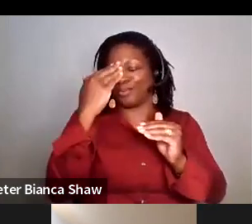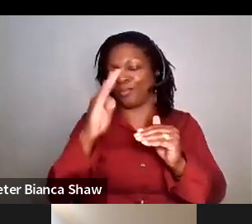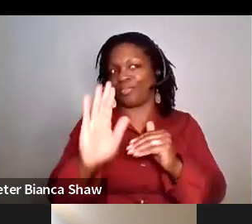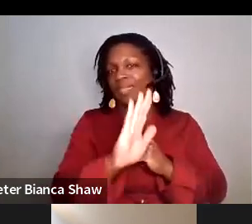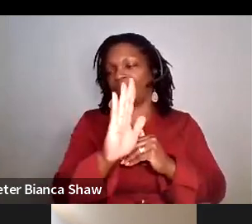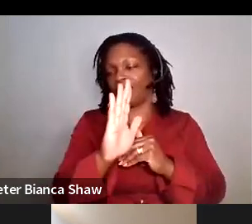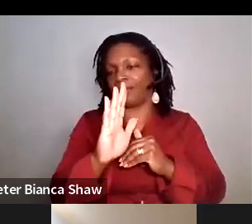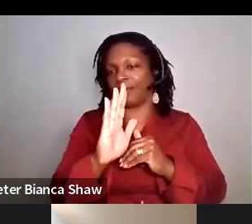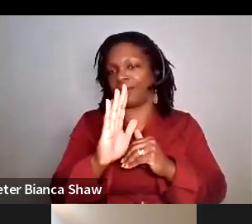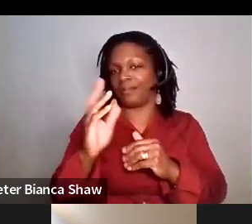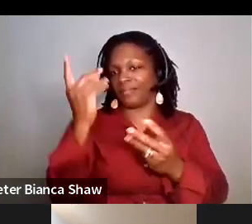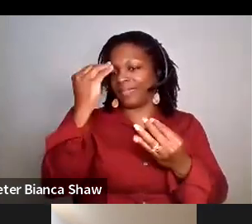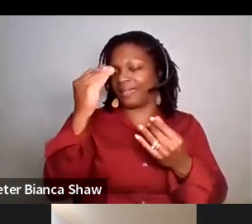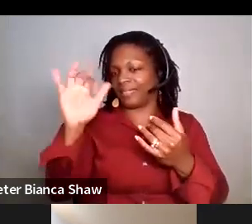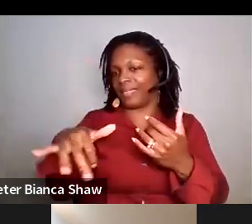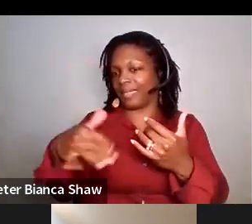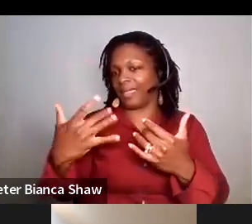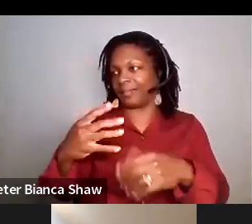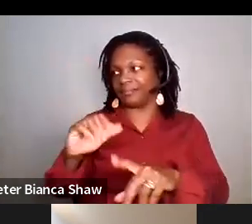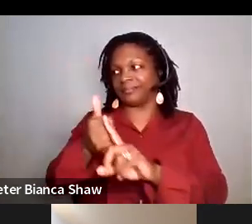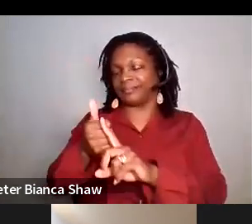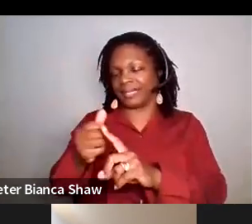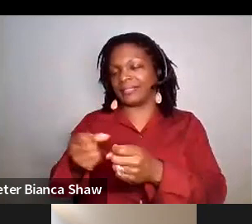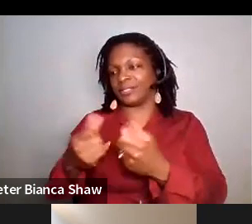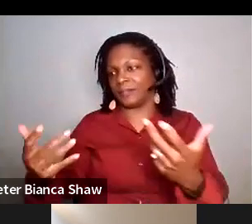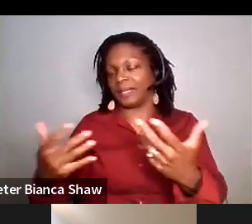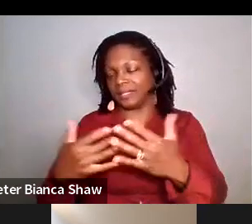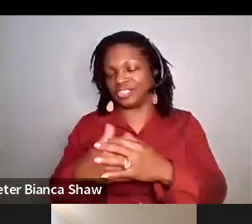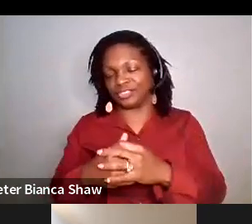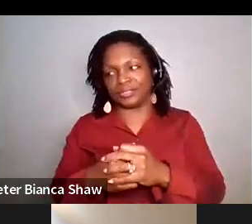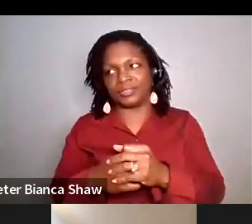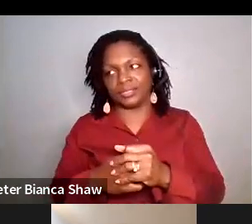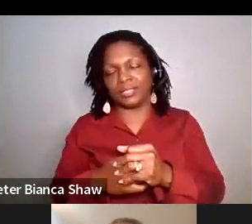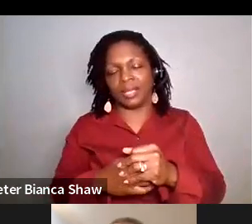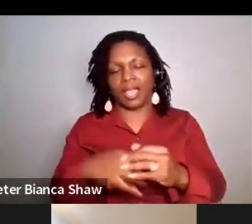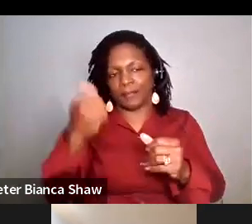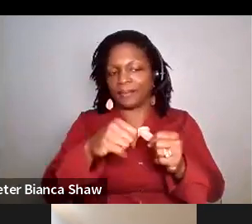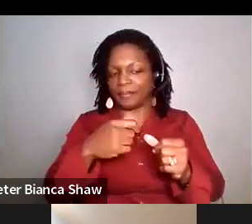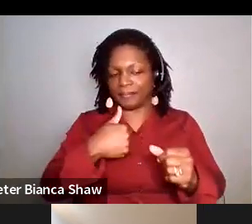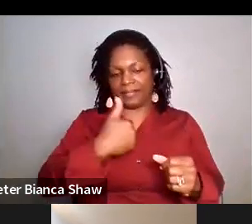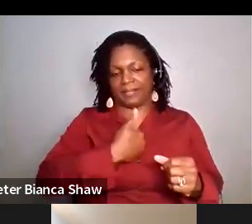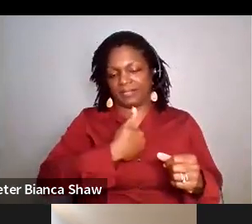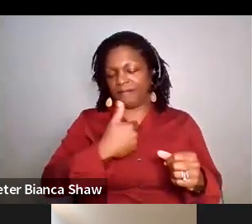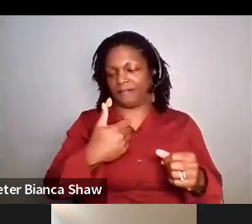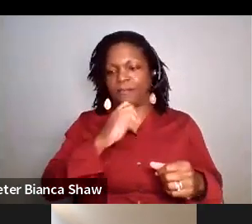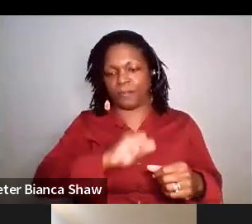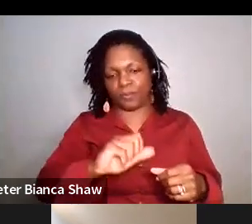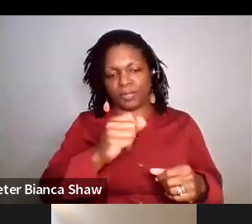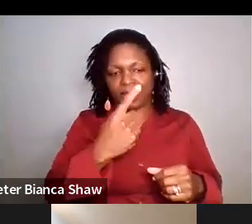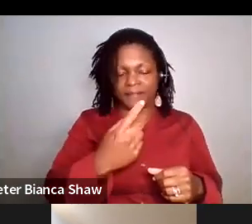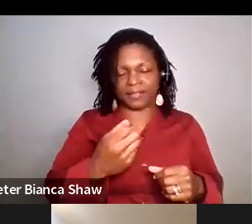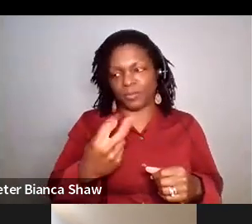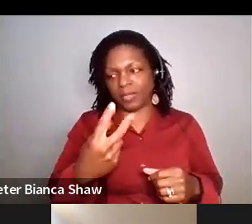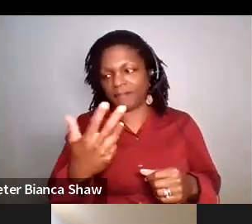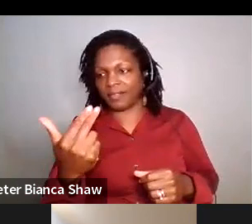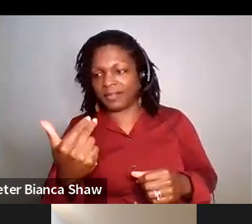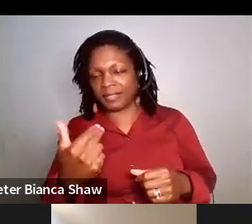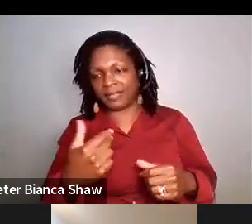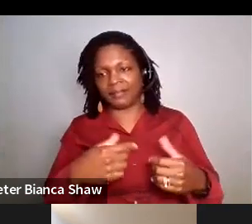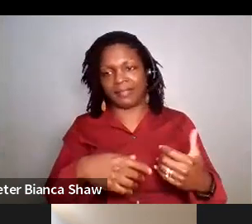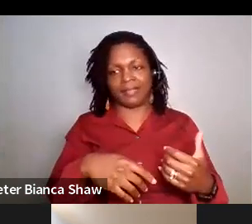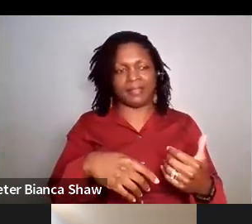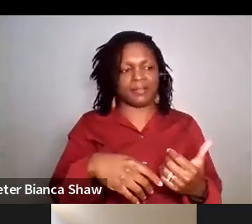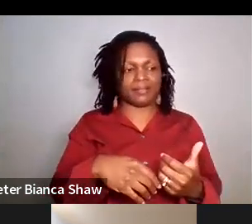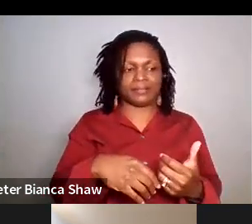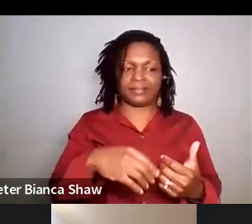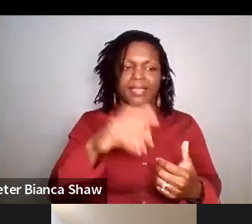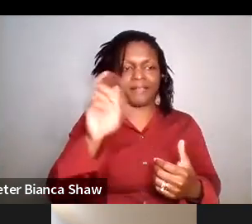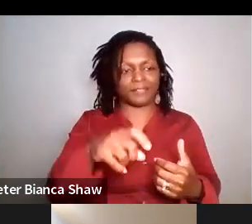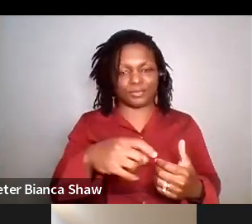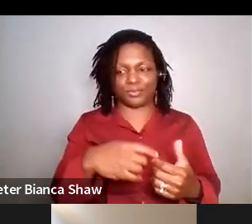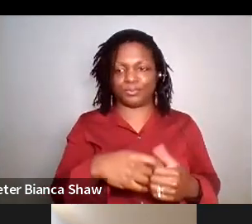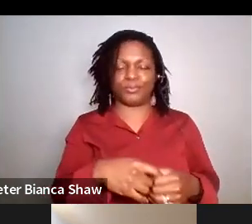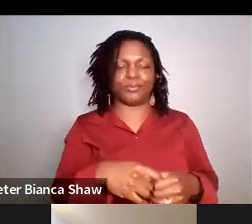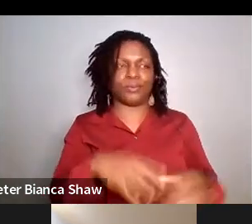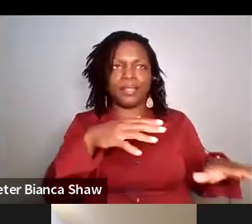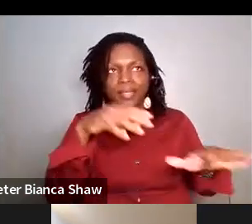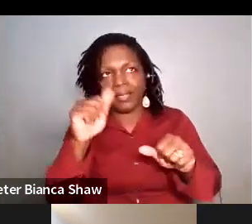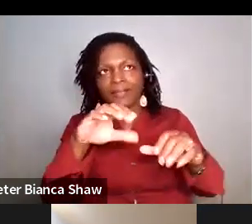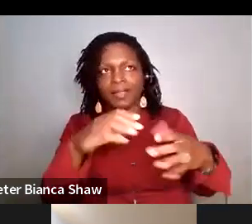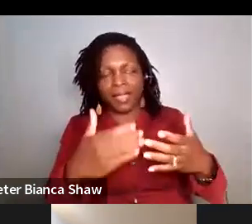A player of disability. I remember whenever I was like a 11 or 12 or 13, and in school, and having to leave class to go to the nurses office to take Meds and just being bombarded with questions and